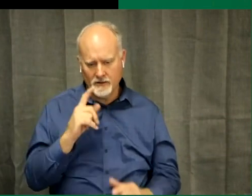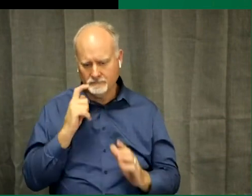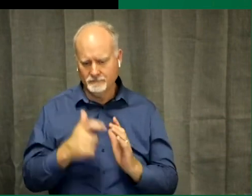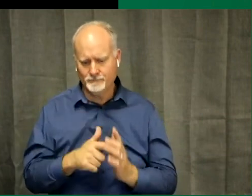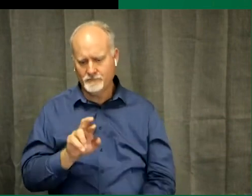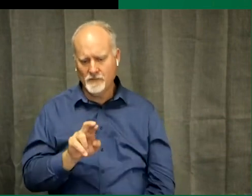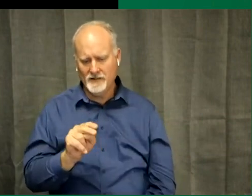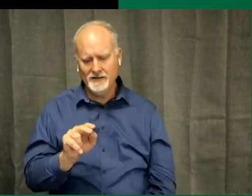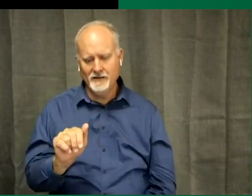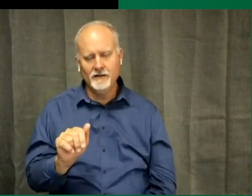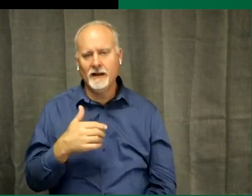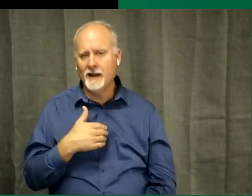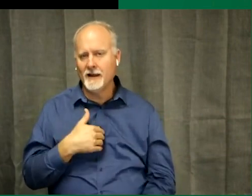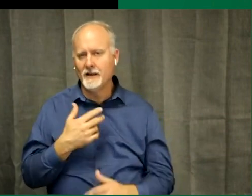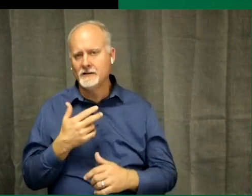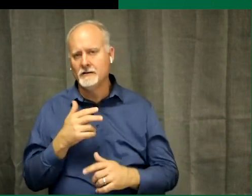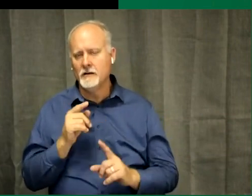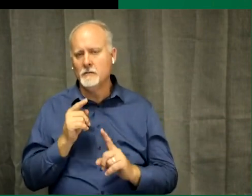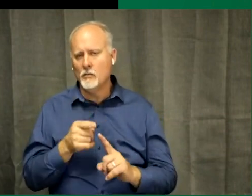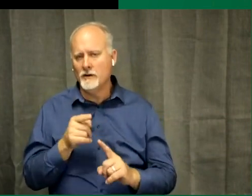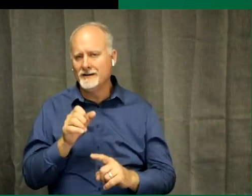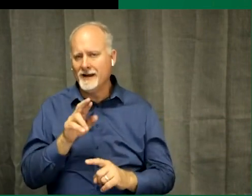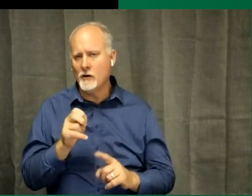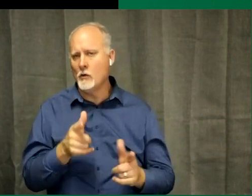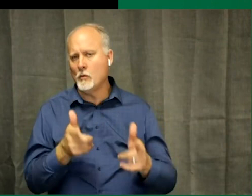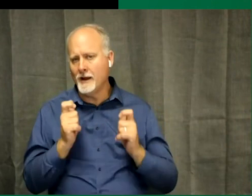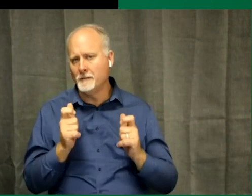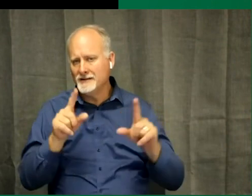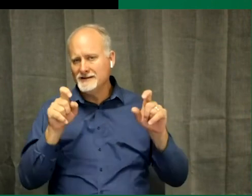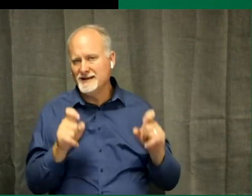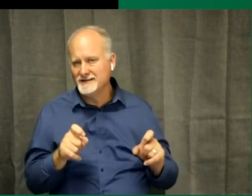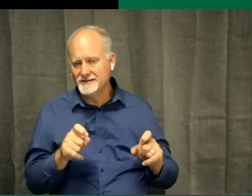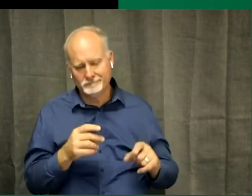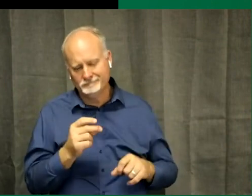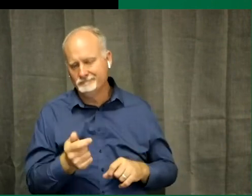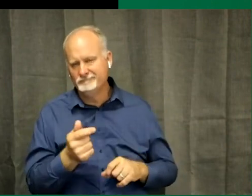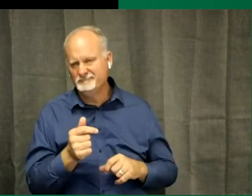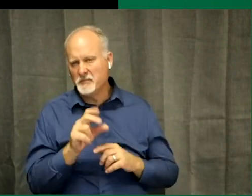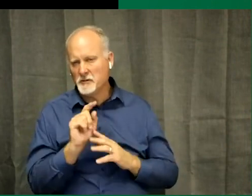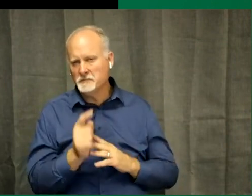it has both a point-of-care rapid test that is done in-house in results in about 30 minutes and